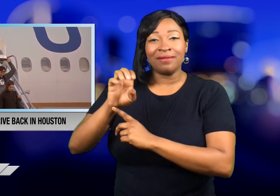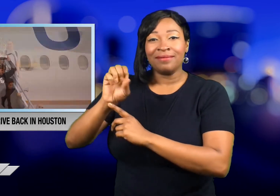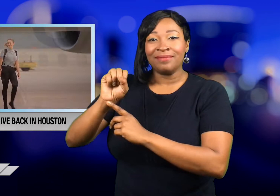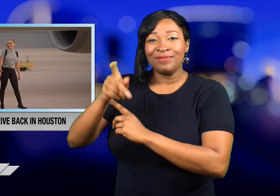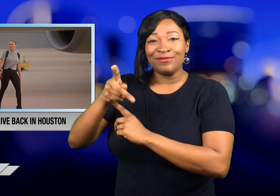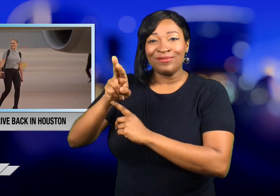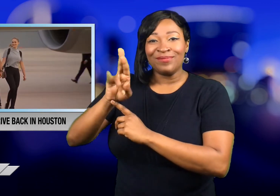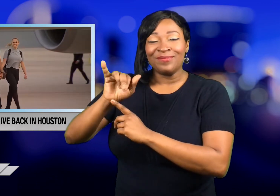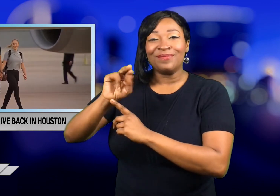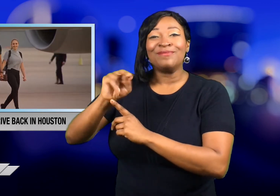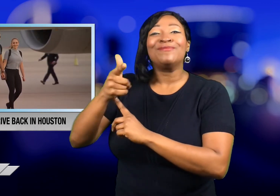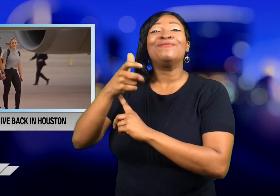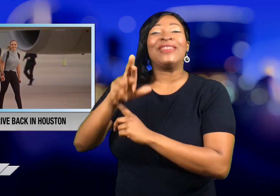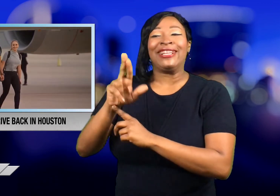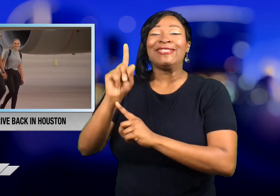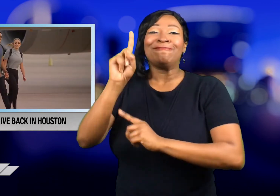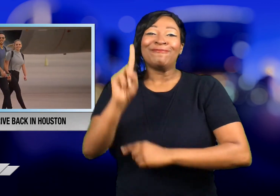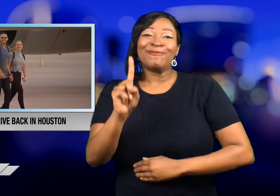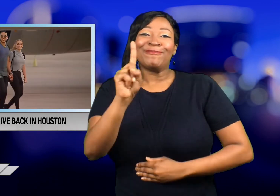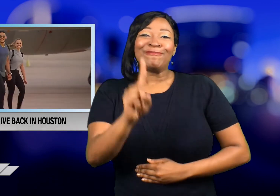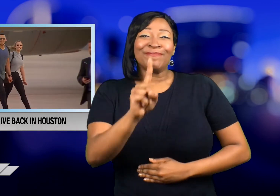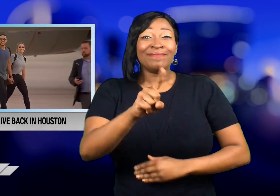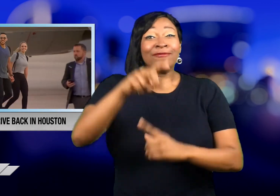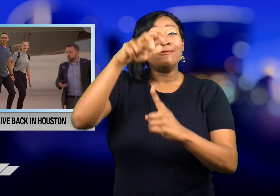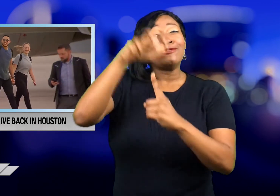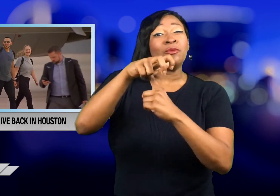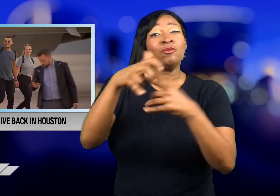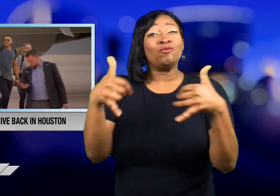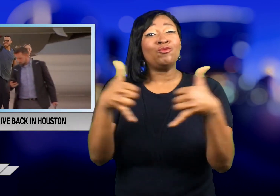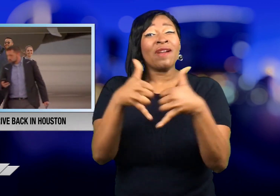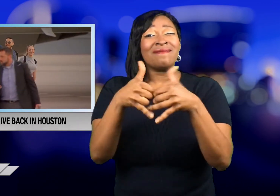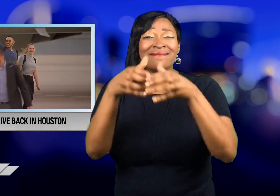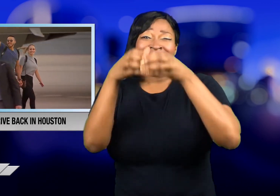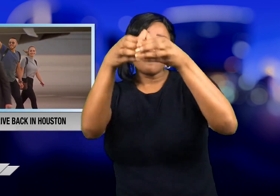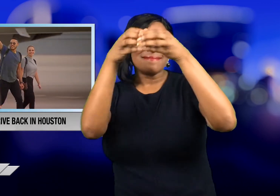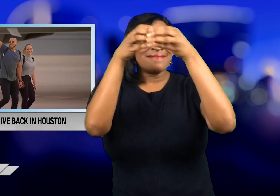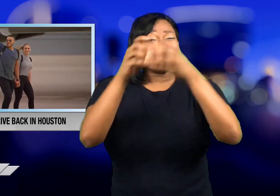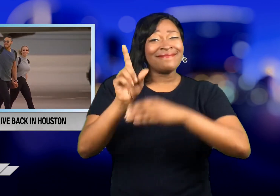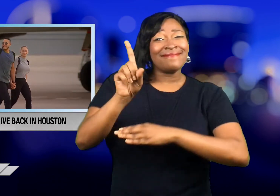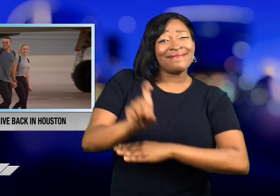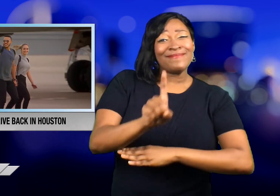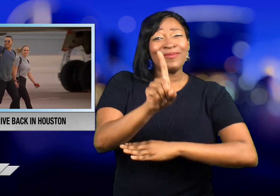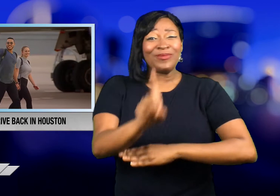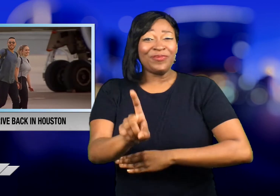Springer was carrying the championship trophy.